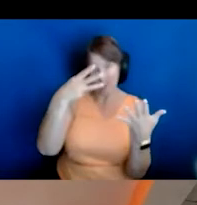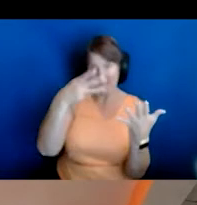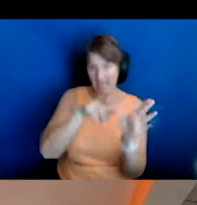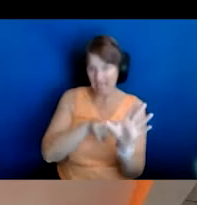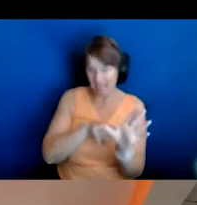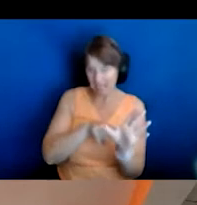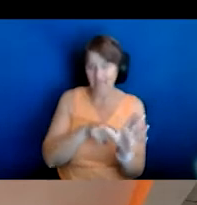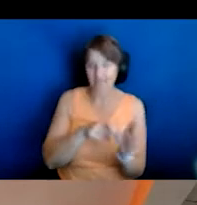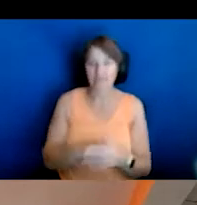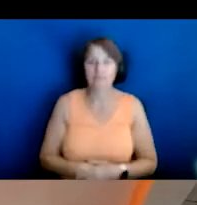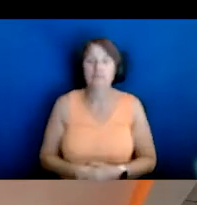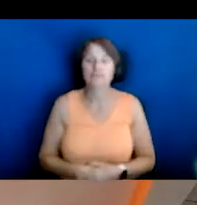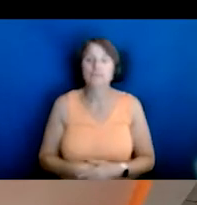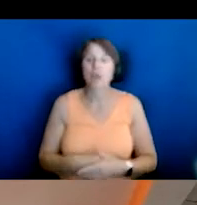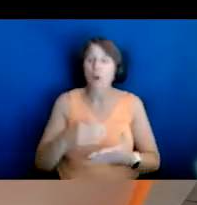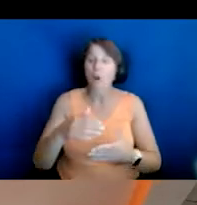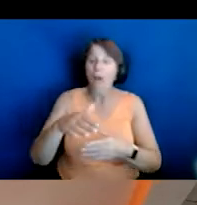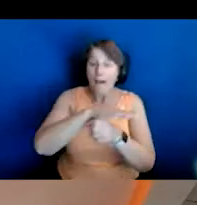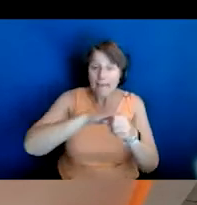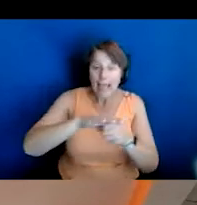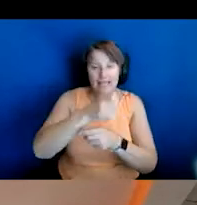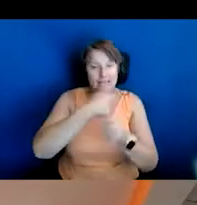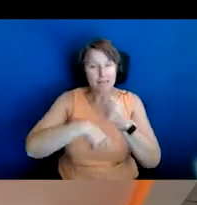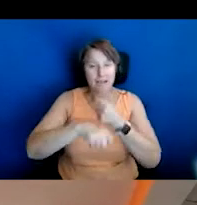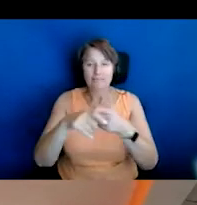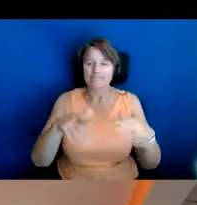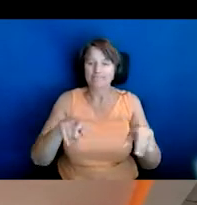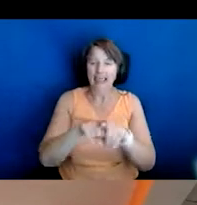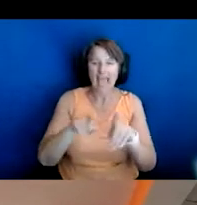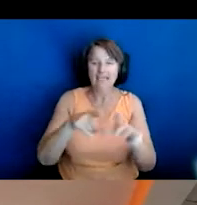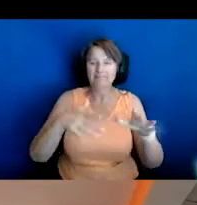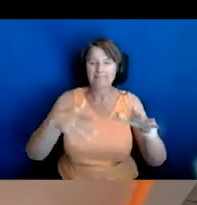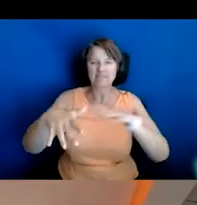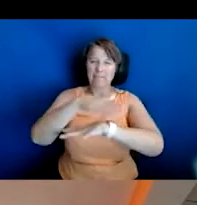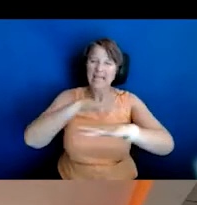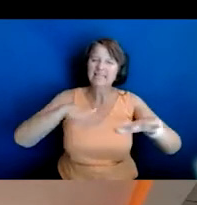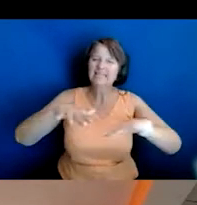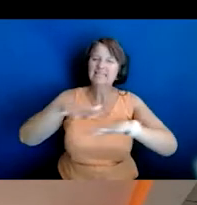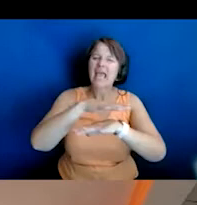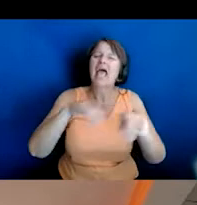The place became kind of a mess, messy allotment garden, self-organised,